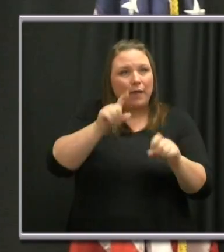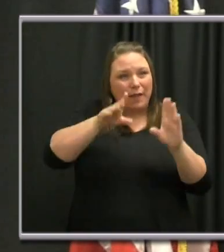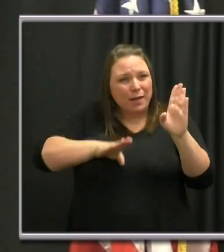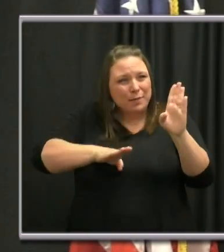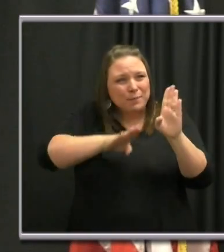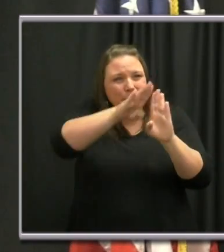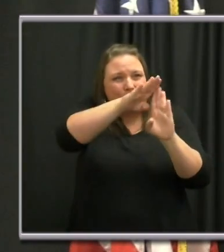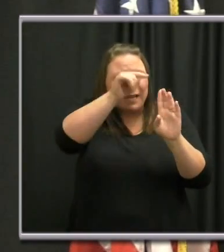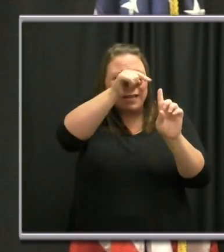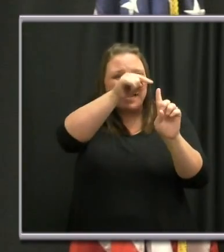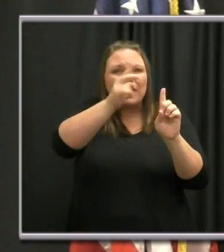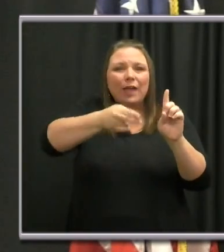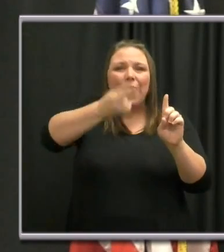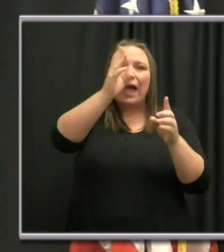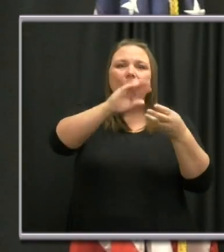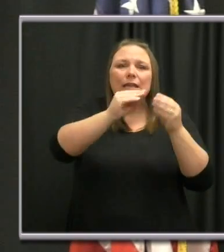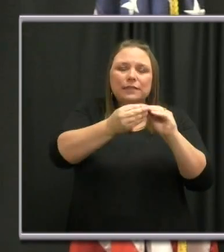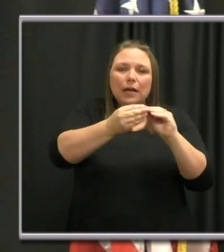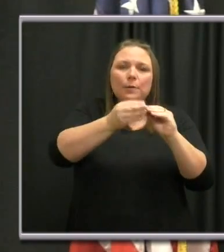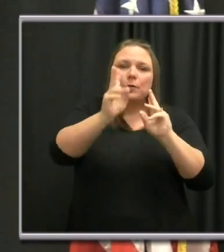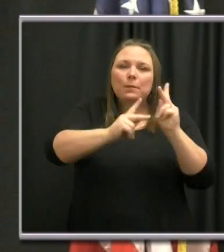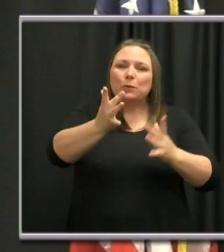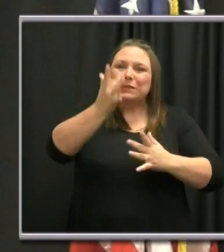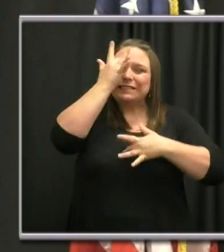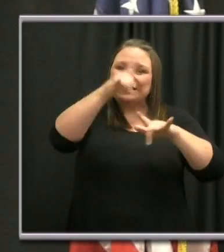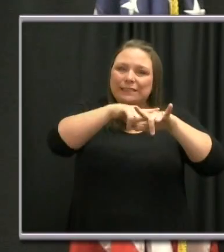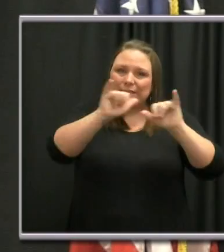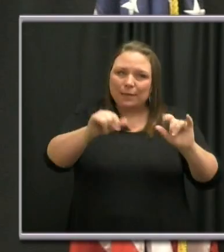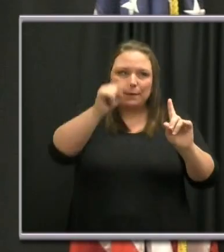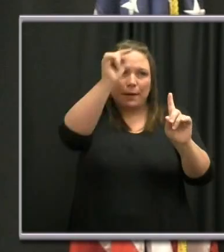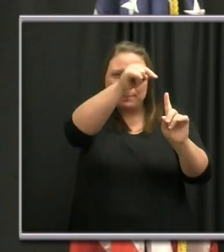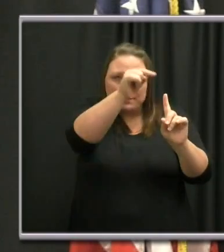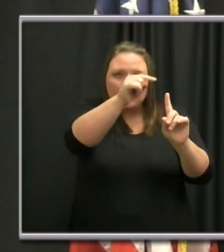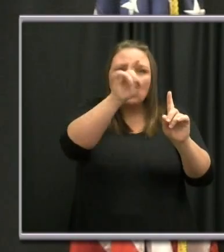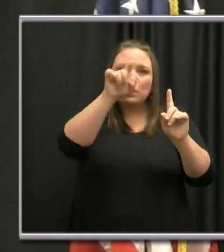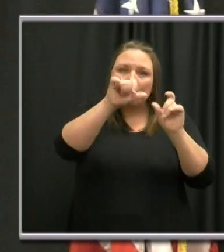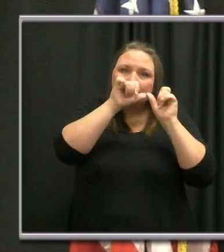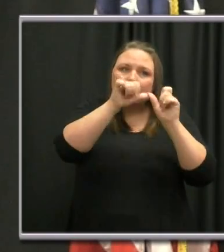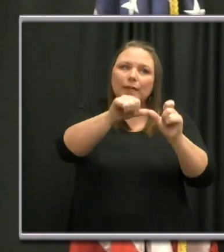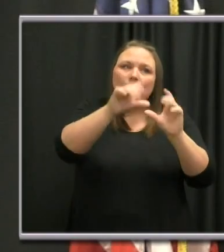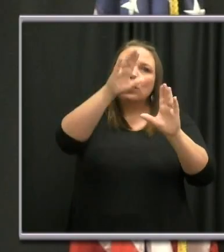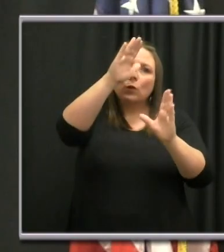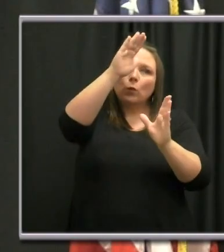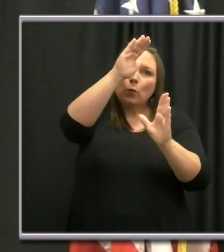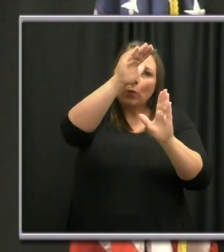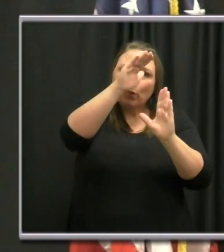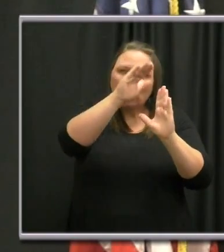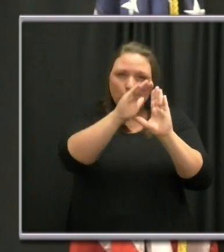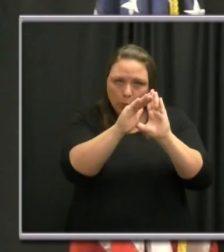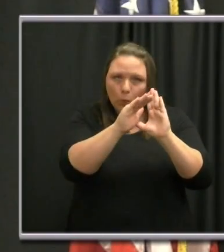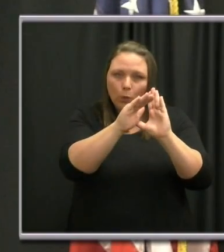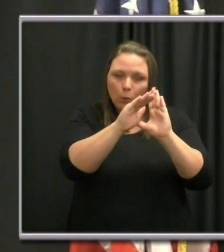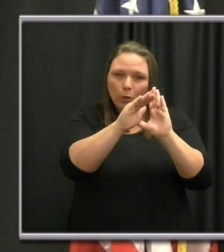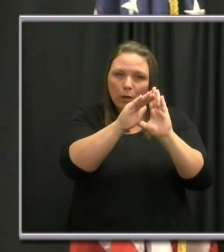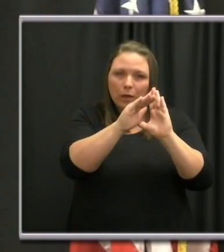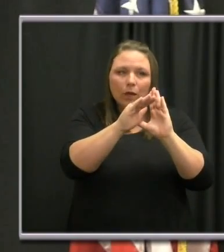LET UP THE PEAK IS THE POINT AT WHICH THE HIGHEST NUMBER OF PEOPLE ARE AFFECTED AT ONE POINT IN TIME. WE HAVE TO